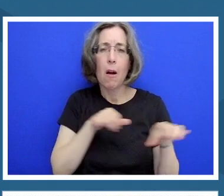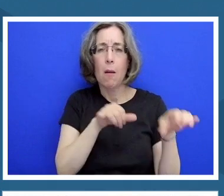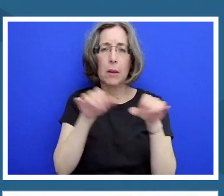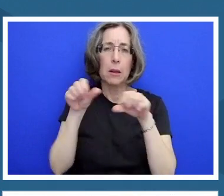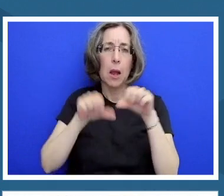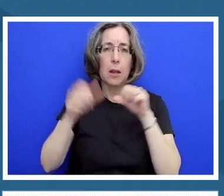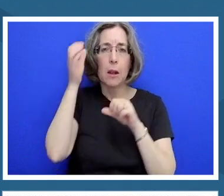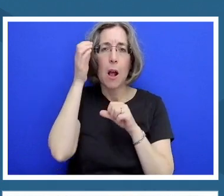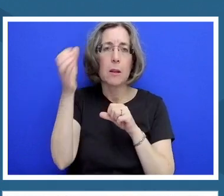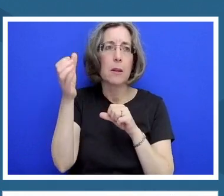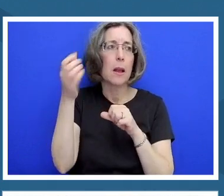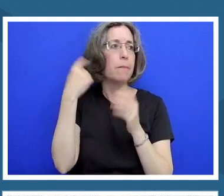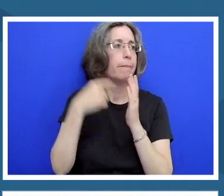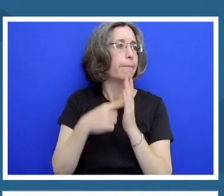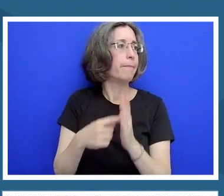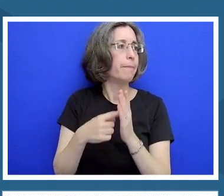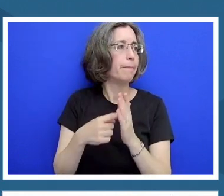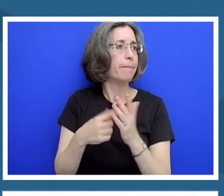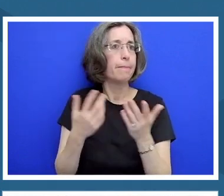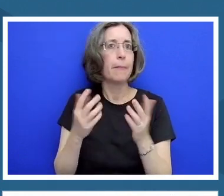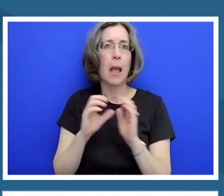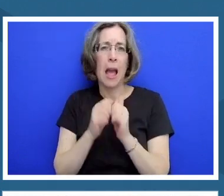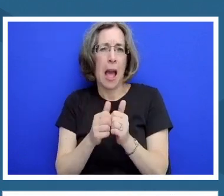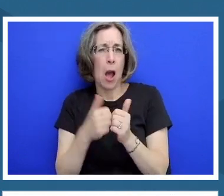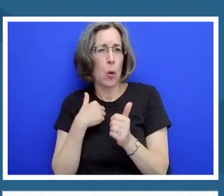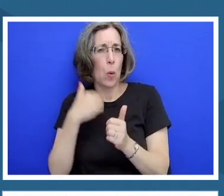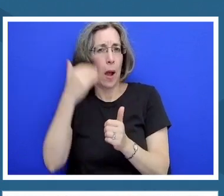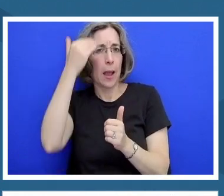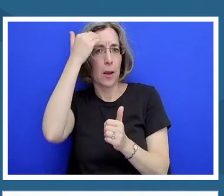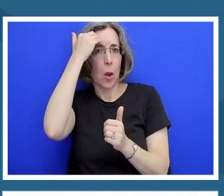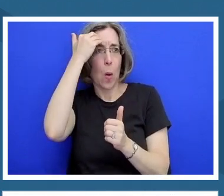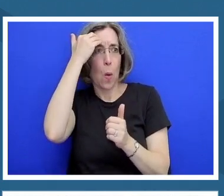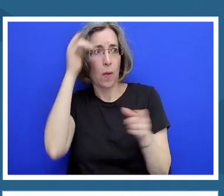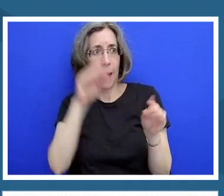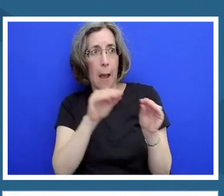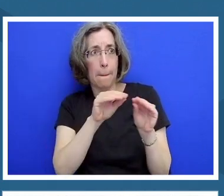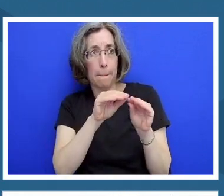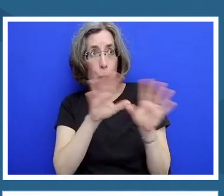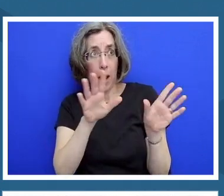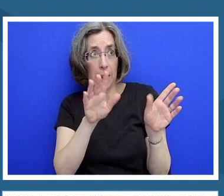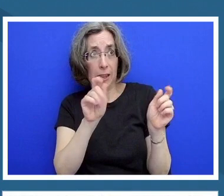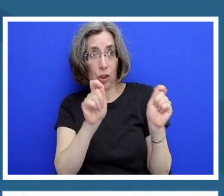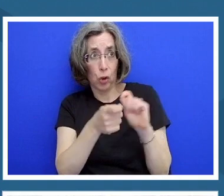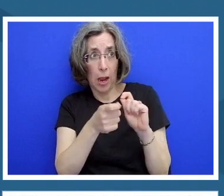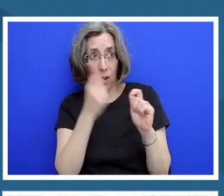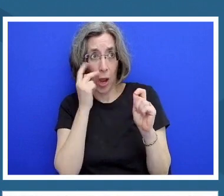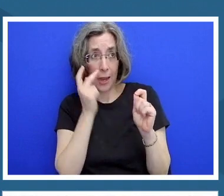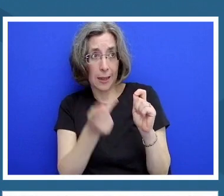how do i how do i know that the brightness change i'm measuring isn't